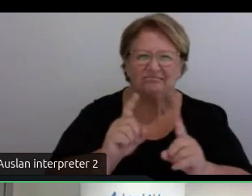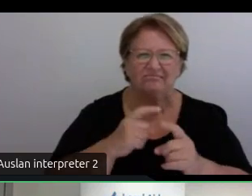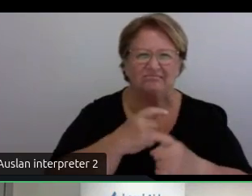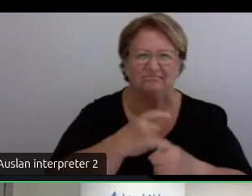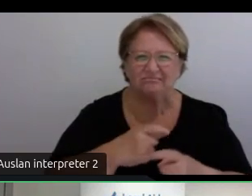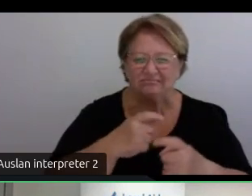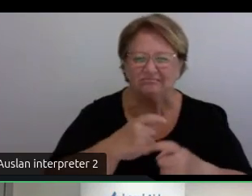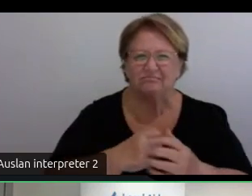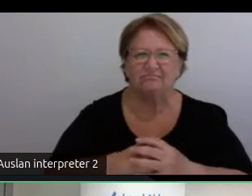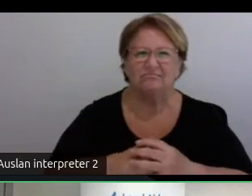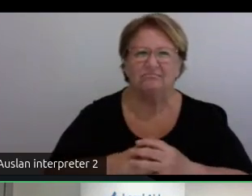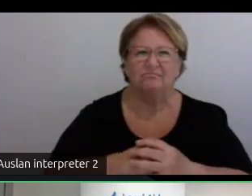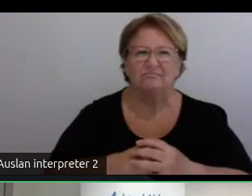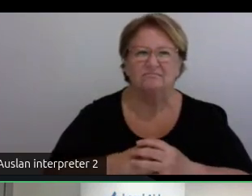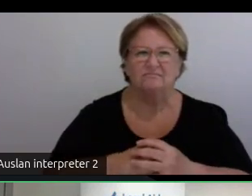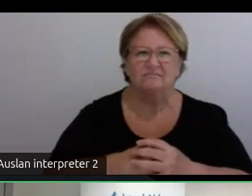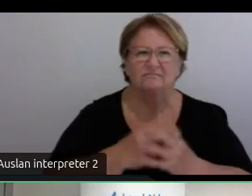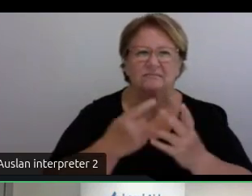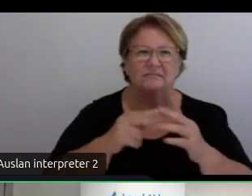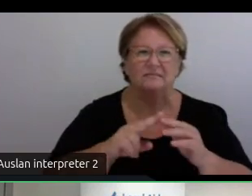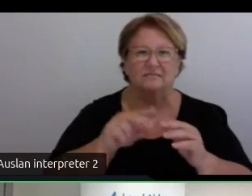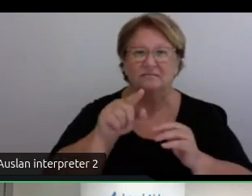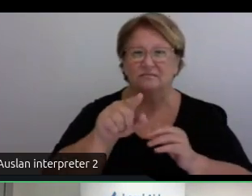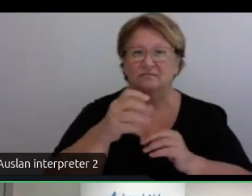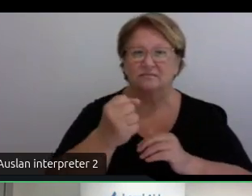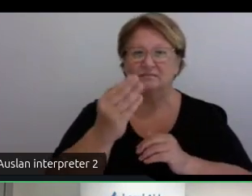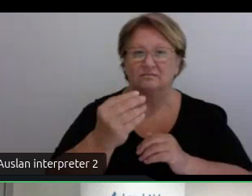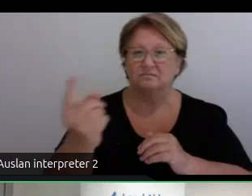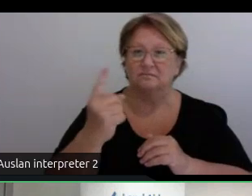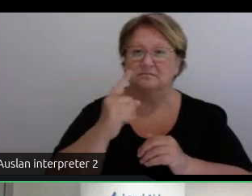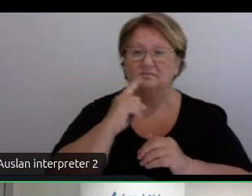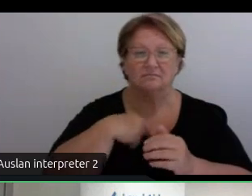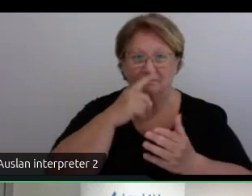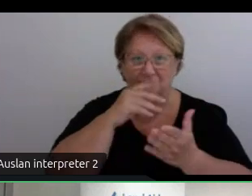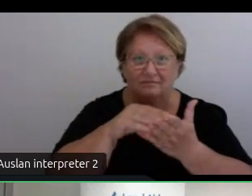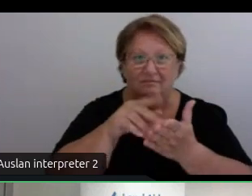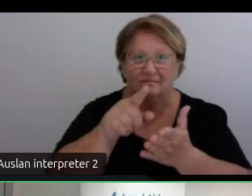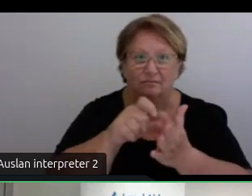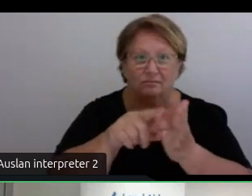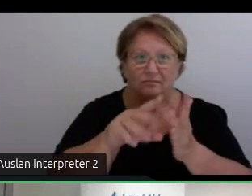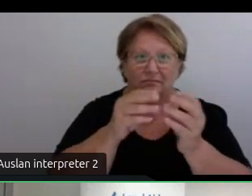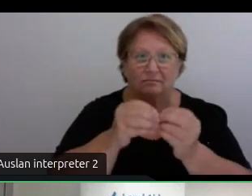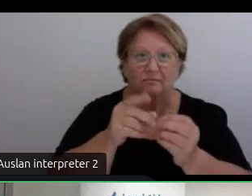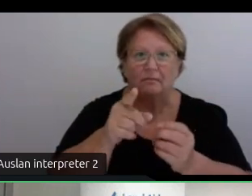and frustrating. Yes. Yeah. And if you're offered somebody going, I'll make that all go away,